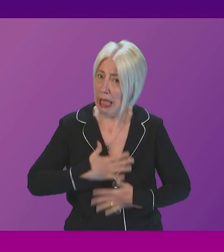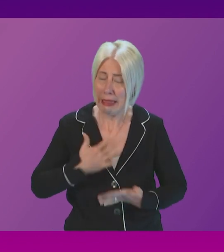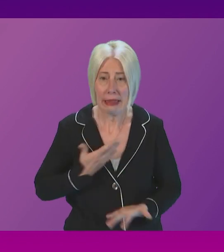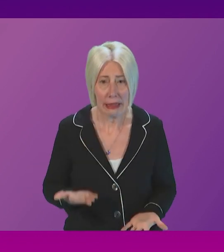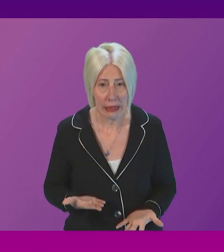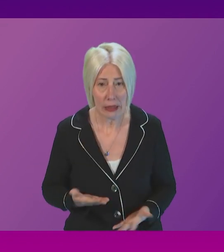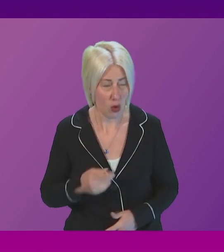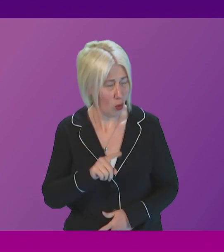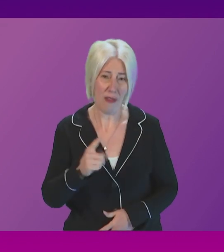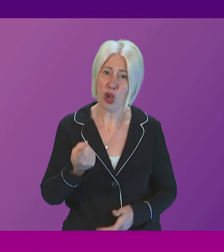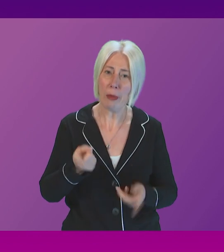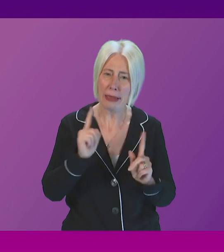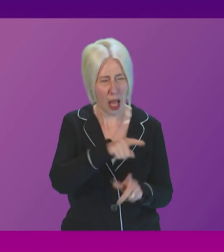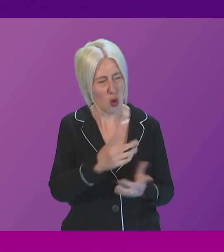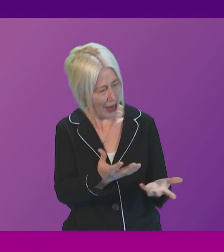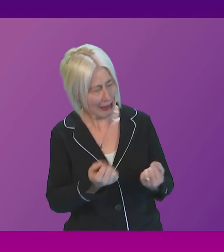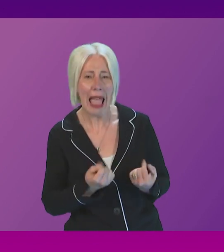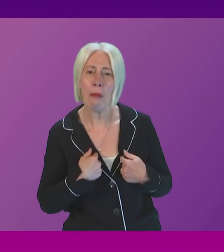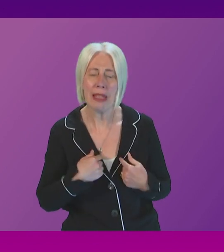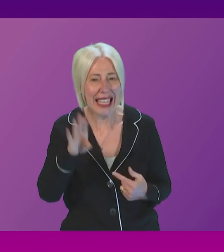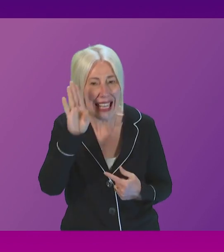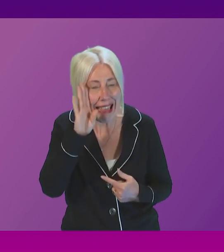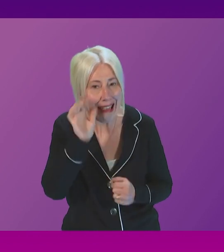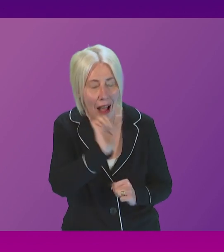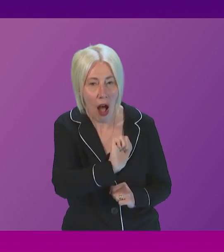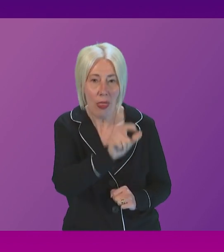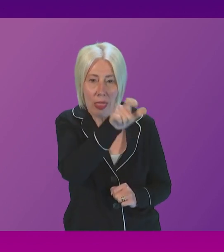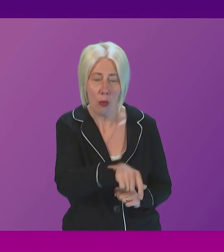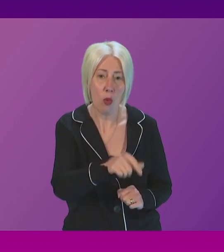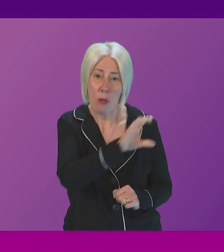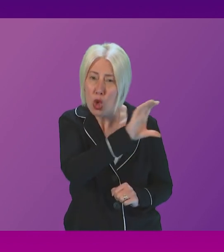Does the First Minister accept and hear what Louise is saying? Does he